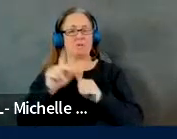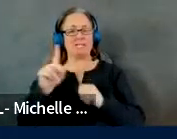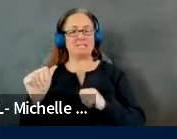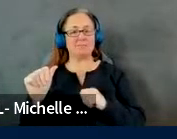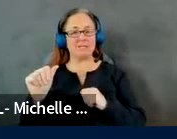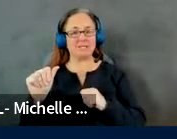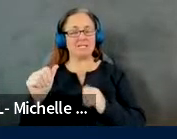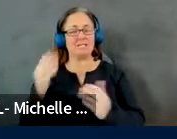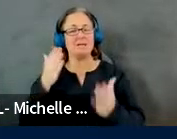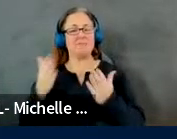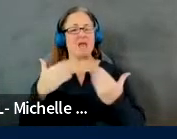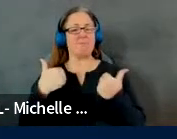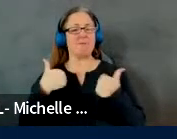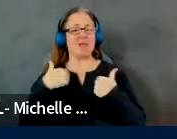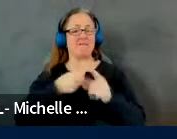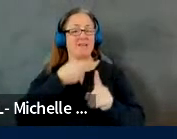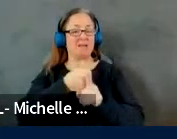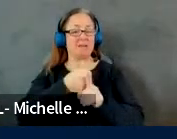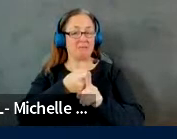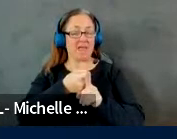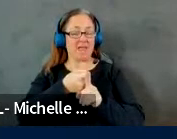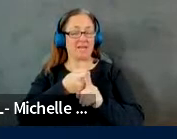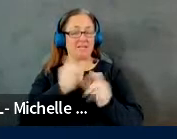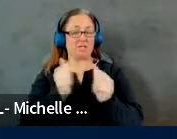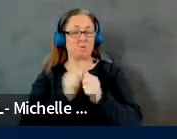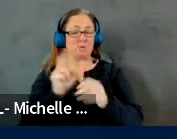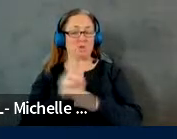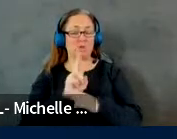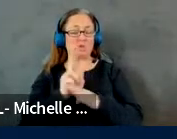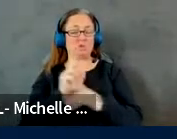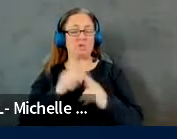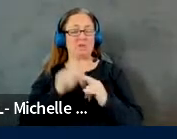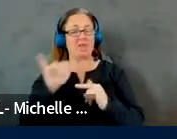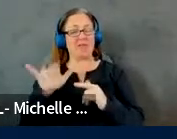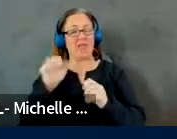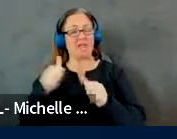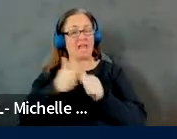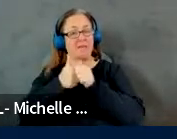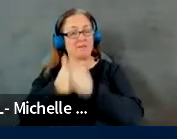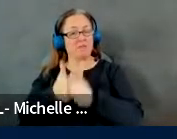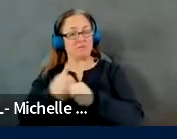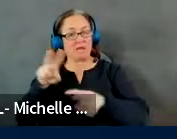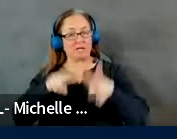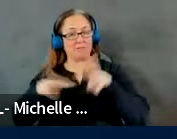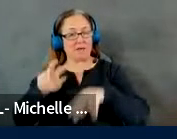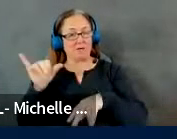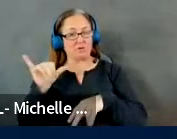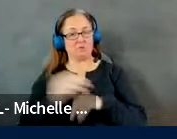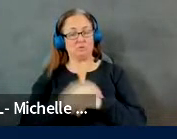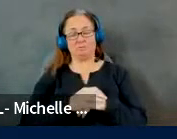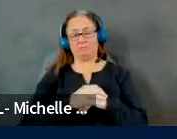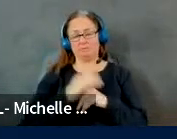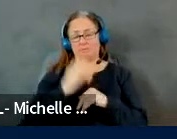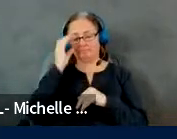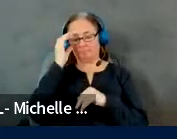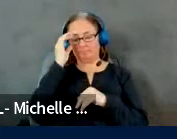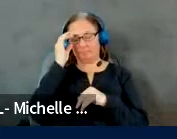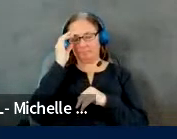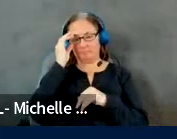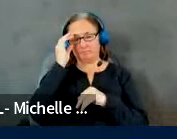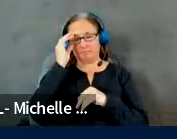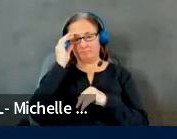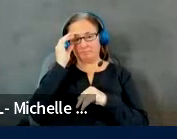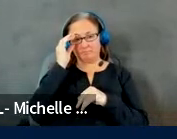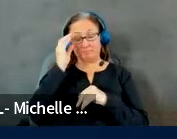may have been impacted by the use and that that can be tracked and monitored as well: